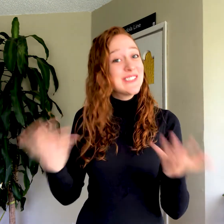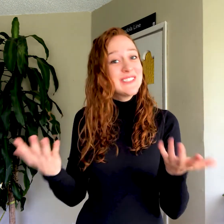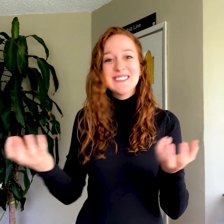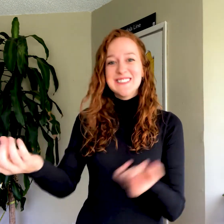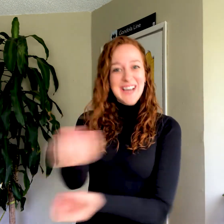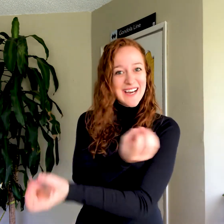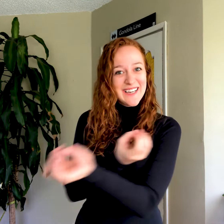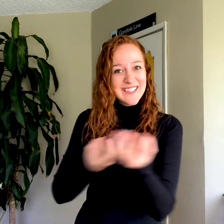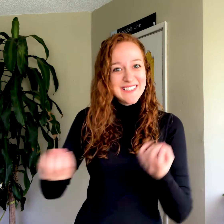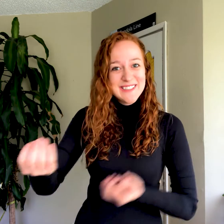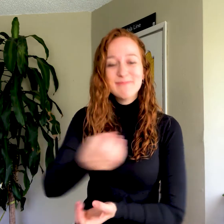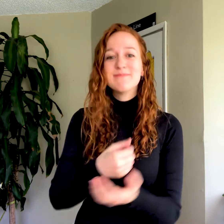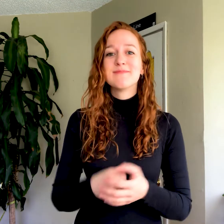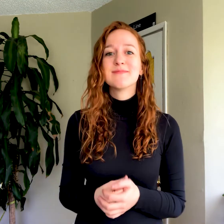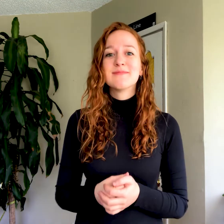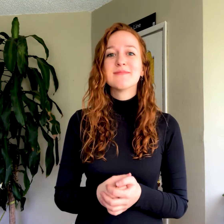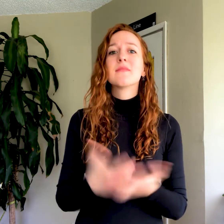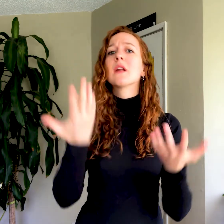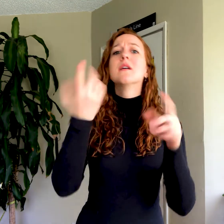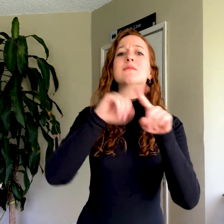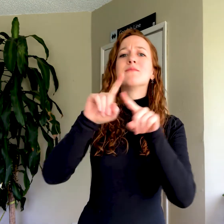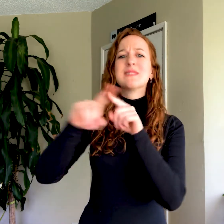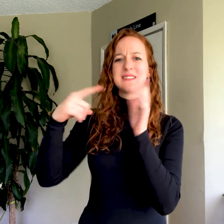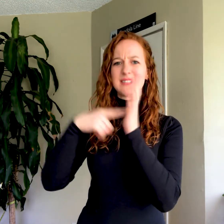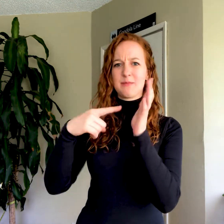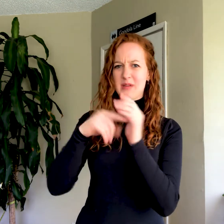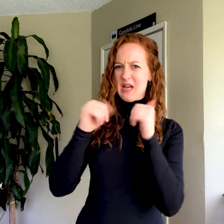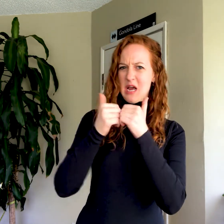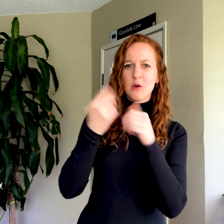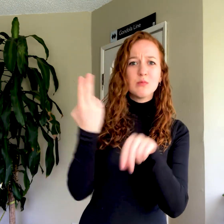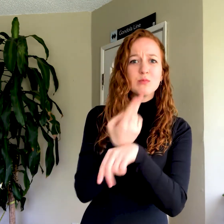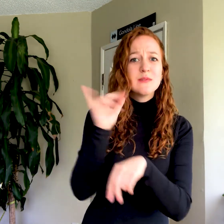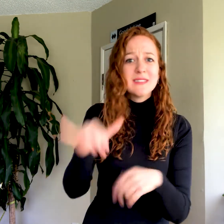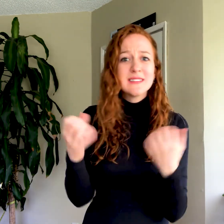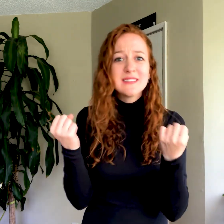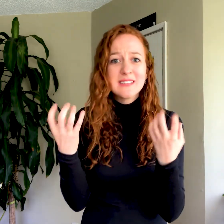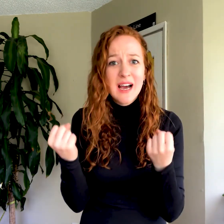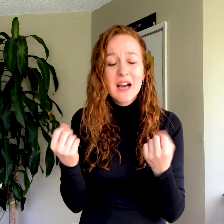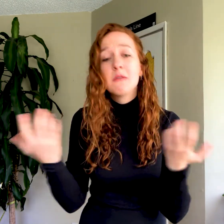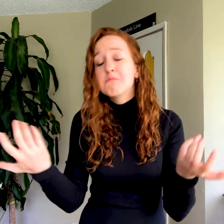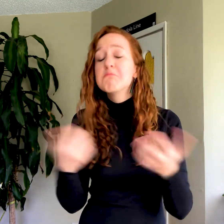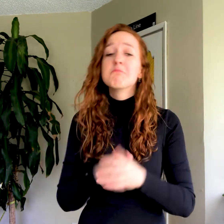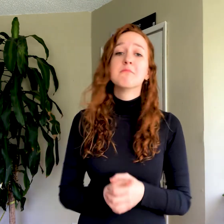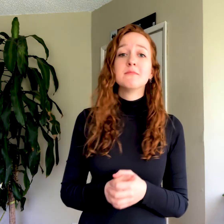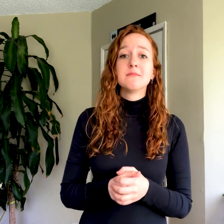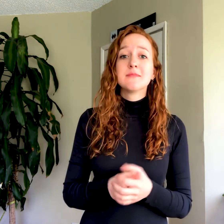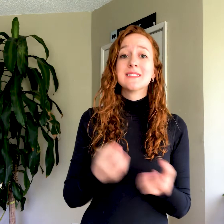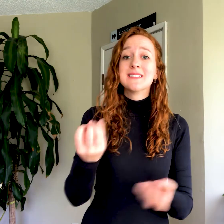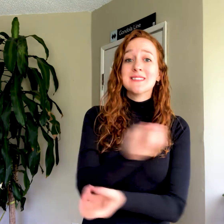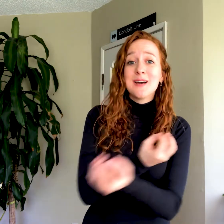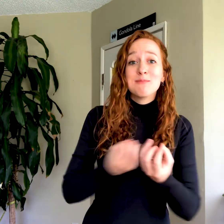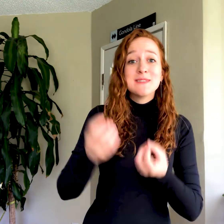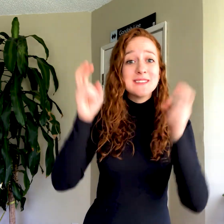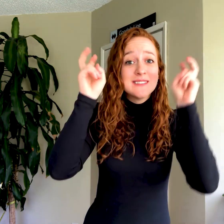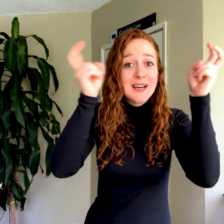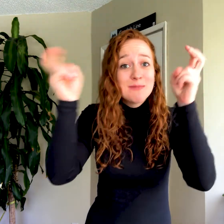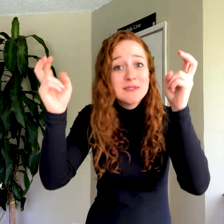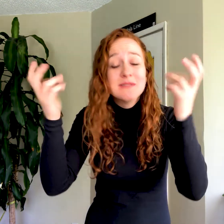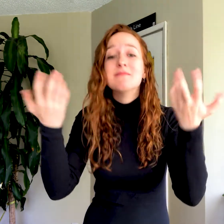So, STEM! You can use the sign in different contexts like STEM topics,